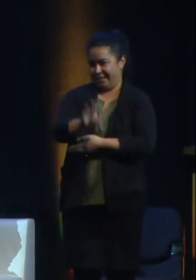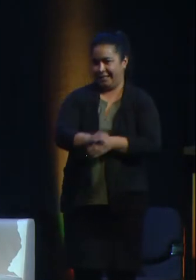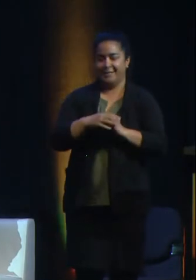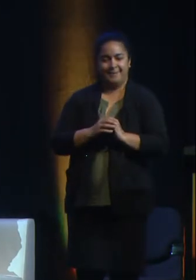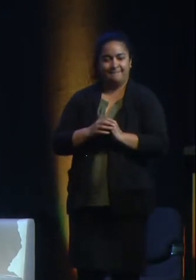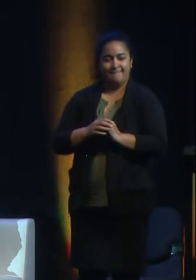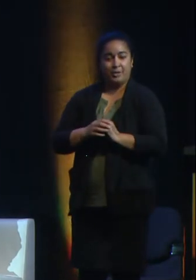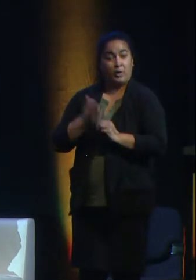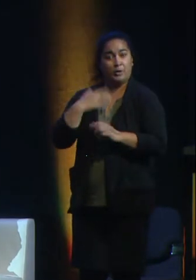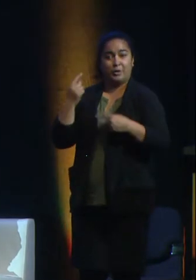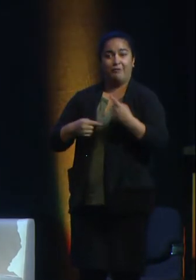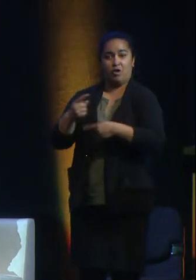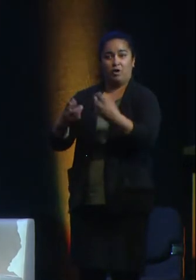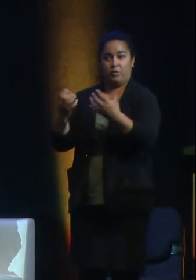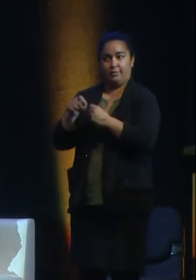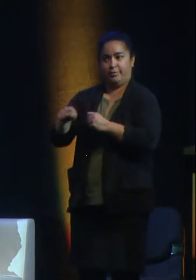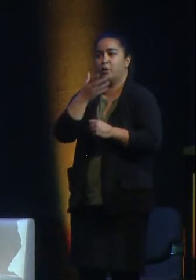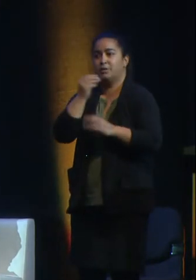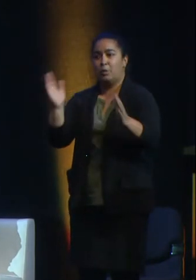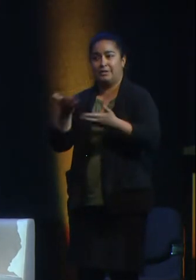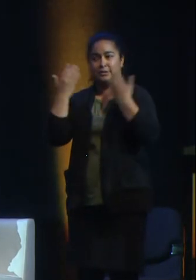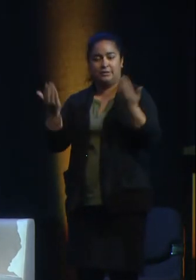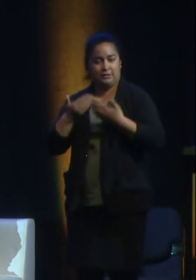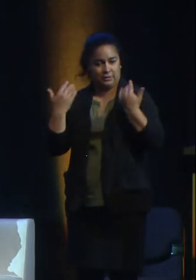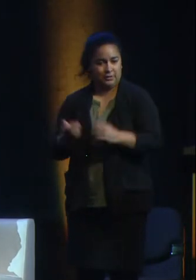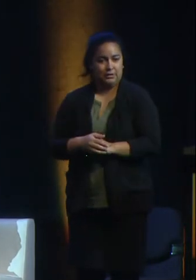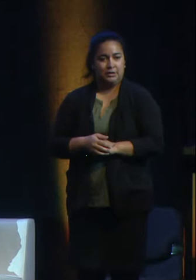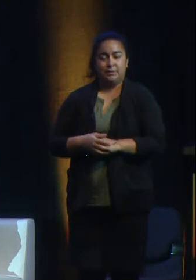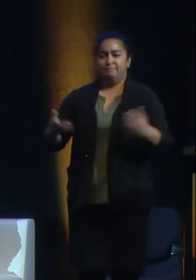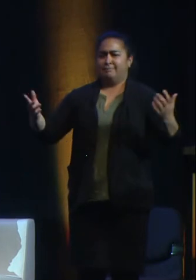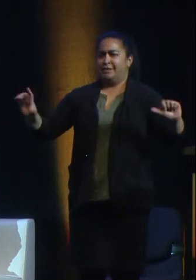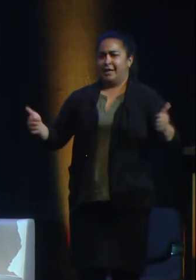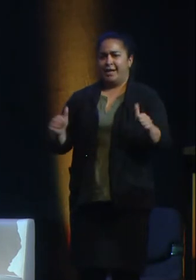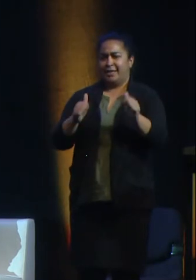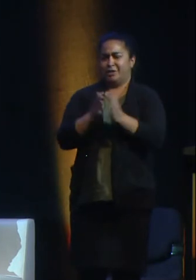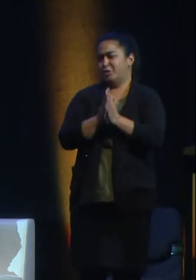we want to continue to build on that. Taranaki’s a huge peninsular, we're surrounded, almost